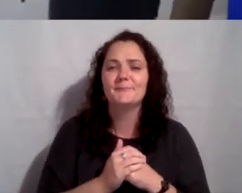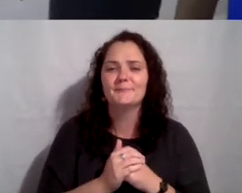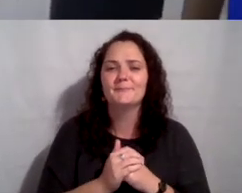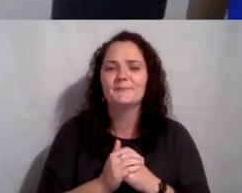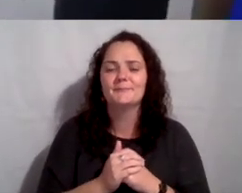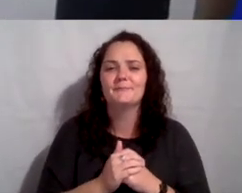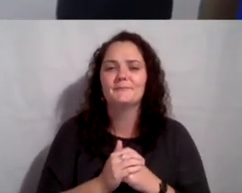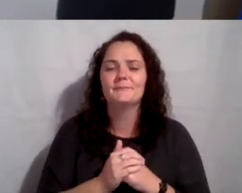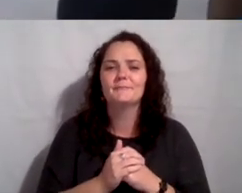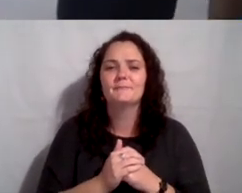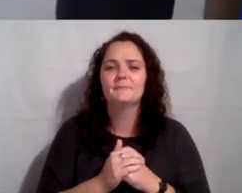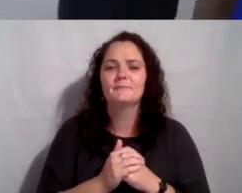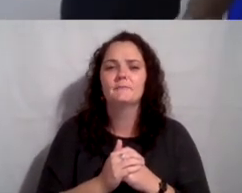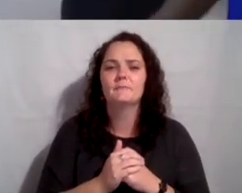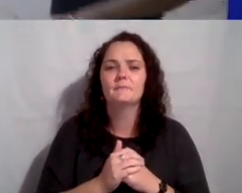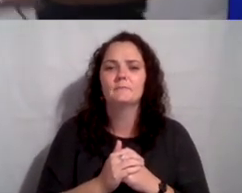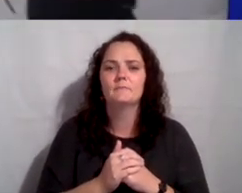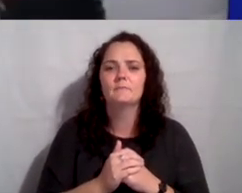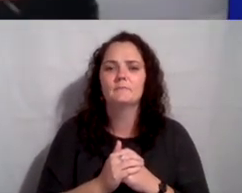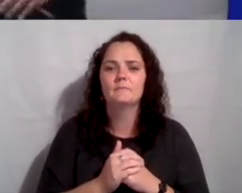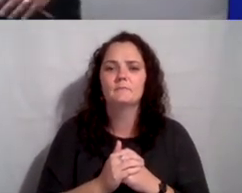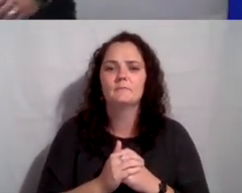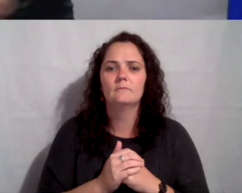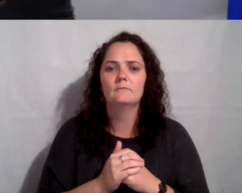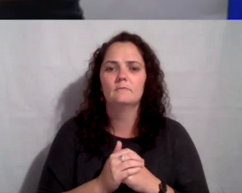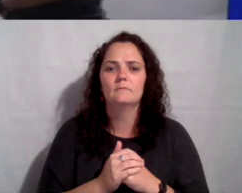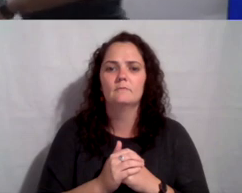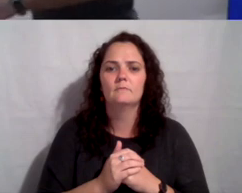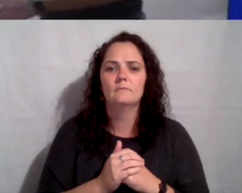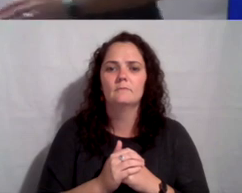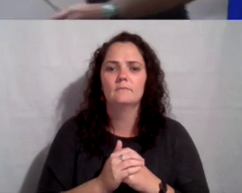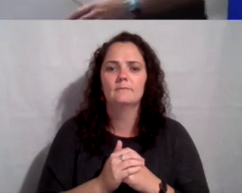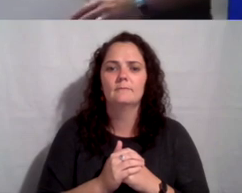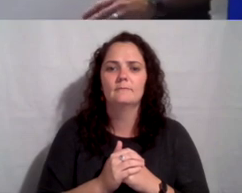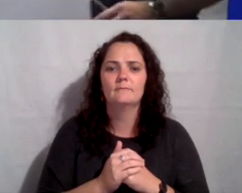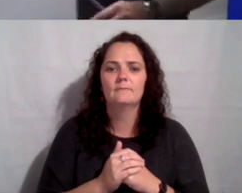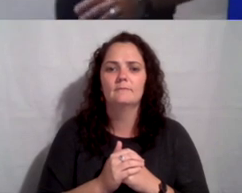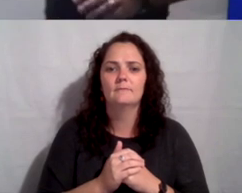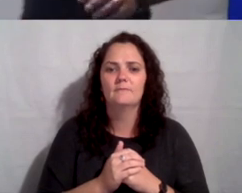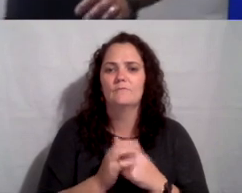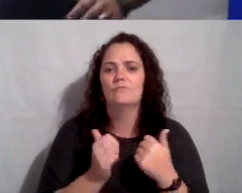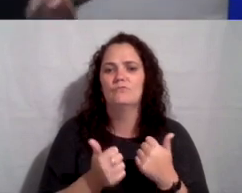There we go perfect Alright good, alright excellent. Now we're going to hold this – are you going to be good there, on your arm a couple of minutes? Okay, Rachel's all